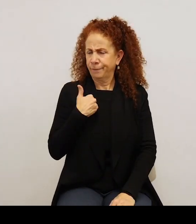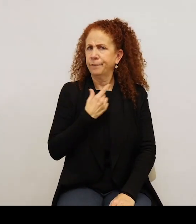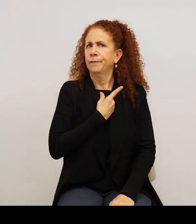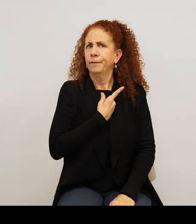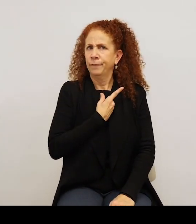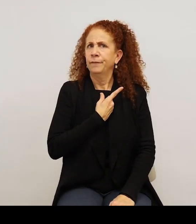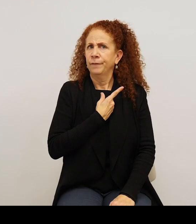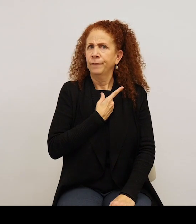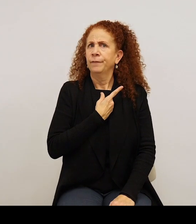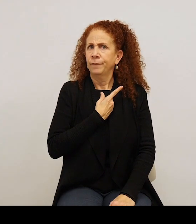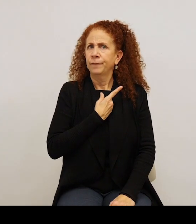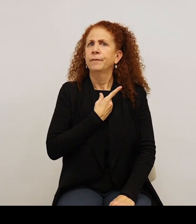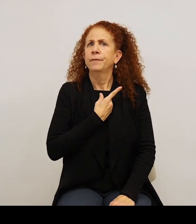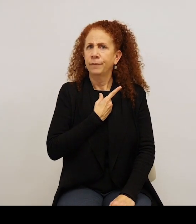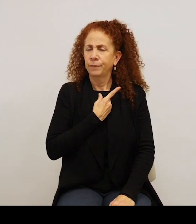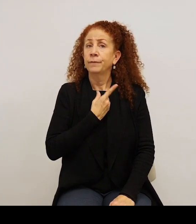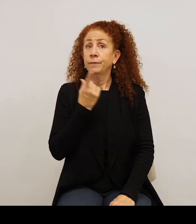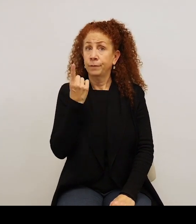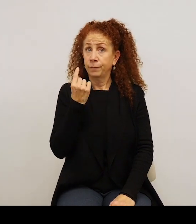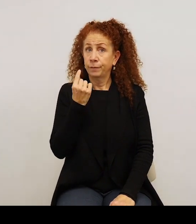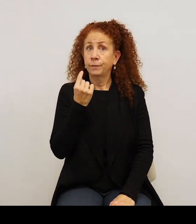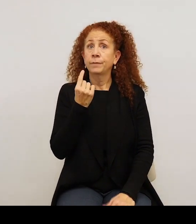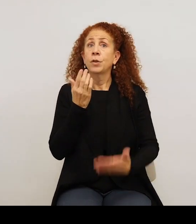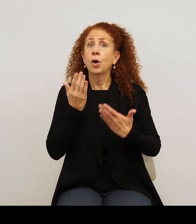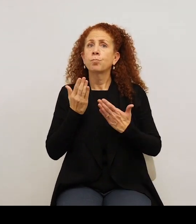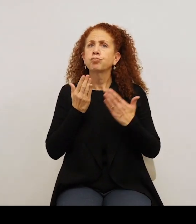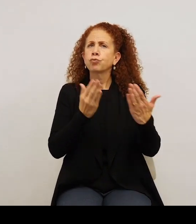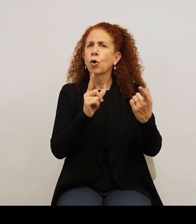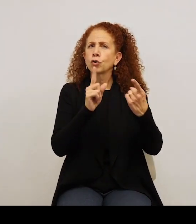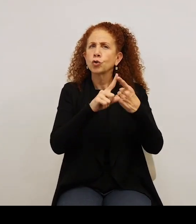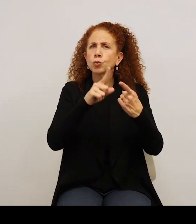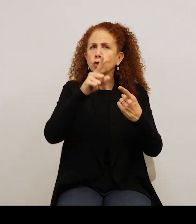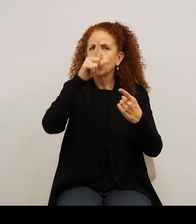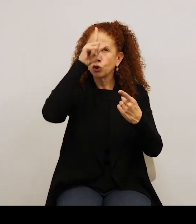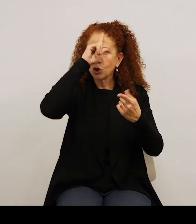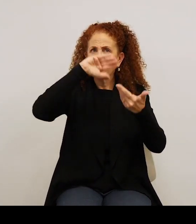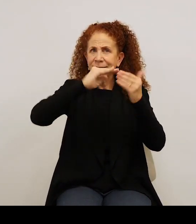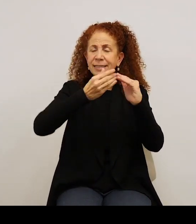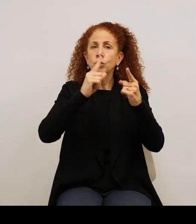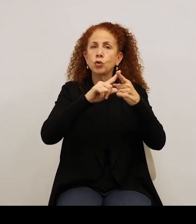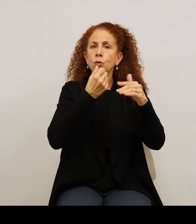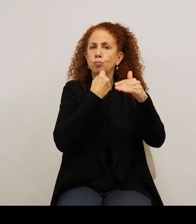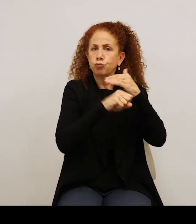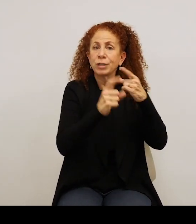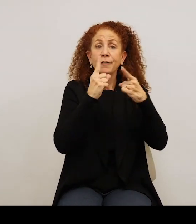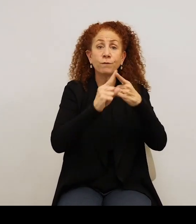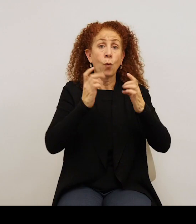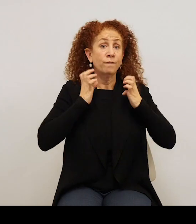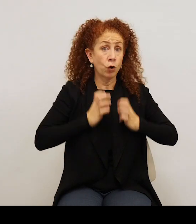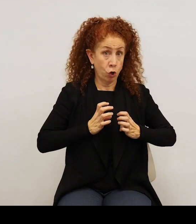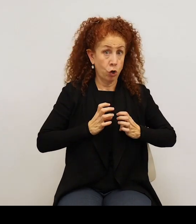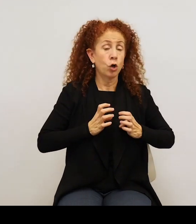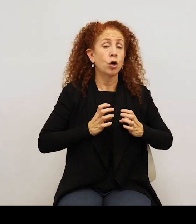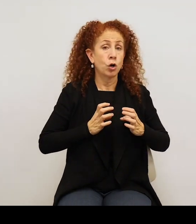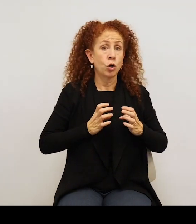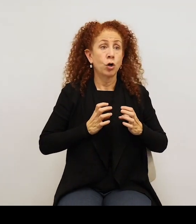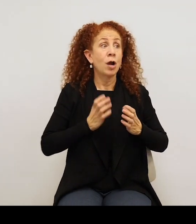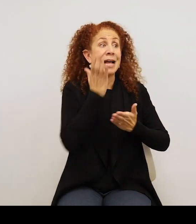during the Nazi period, taken to Brandenburg to breed for fur. And then some of them, they escaped.